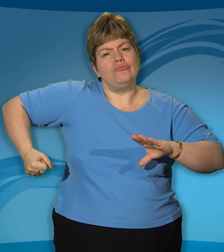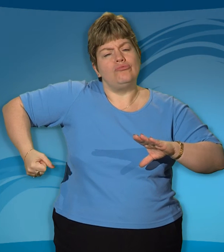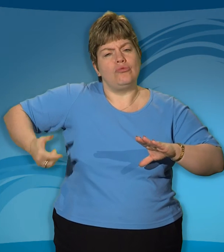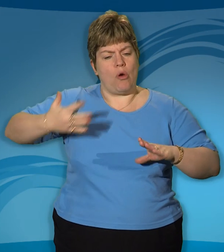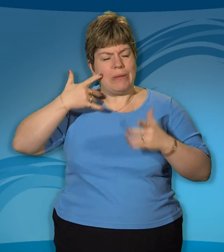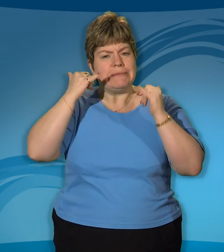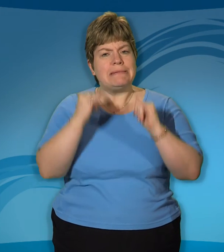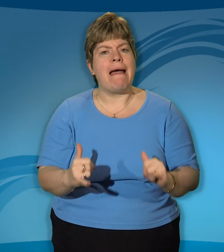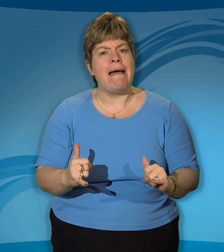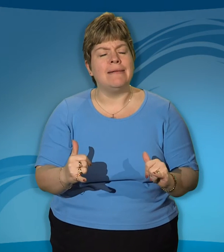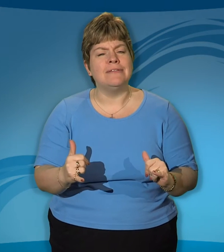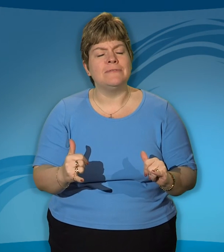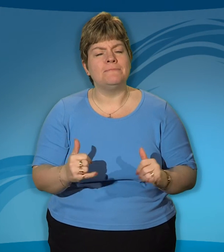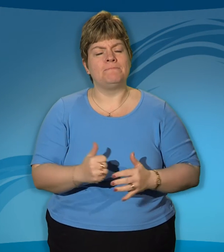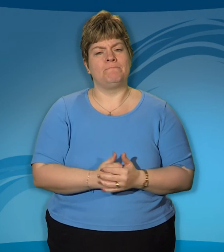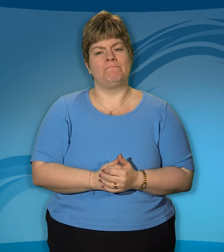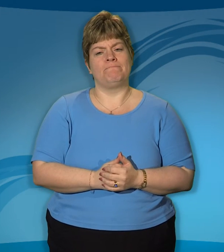in during the examination.